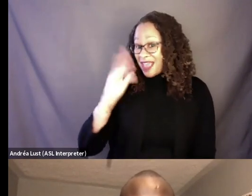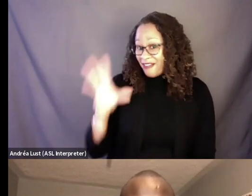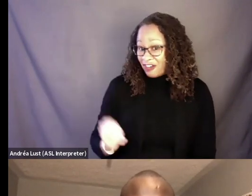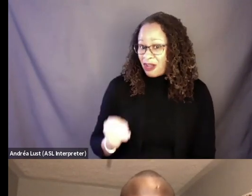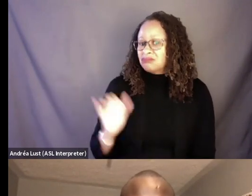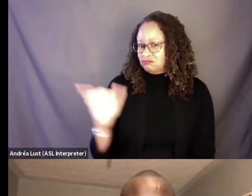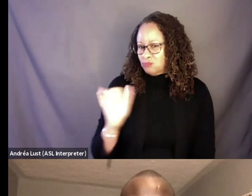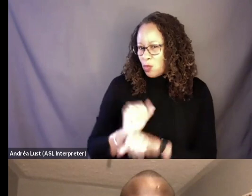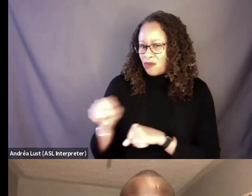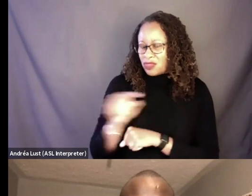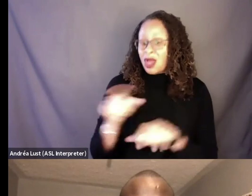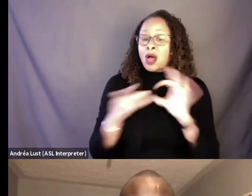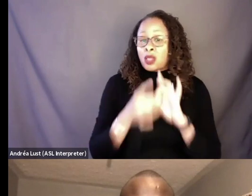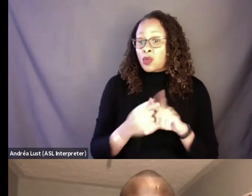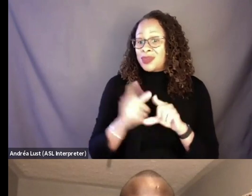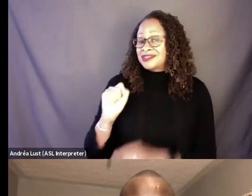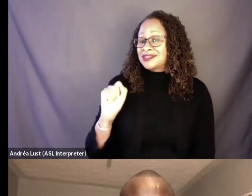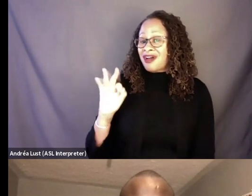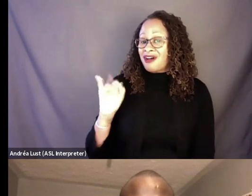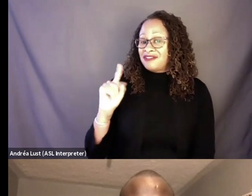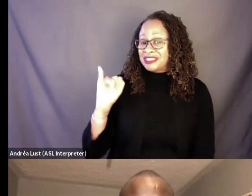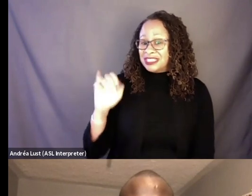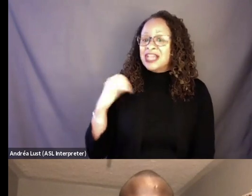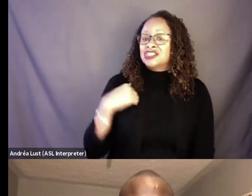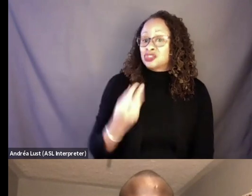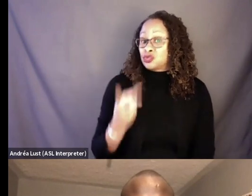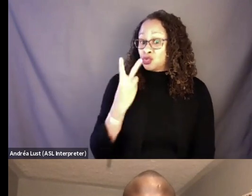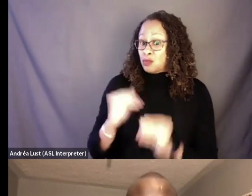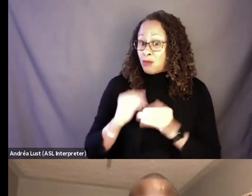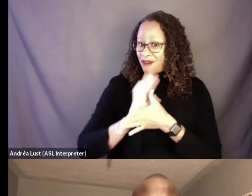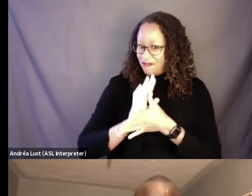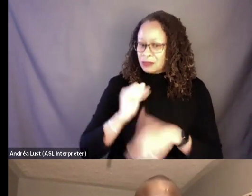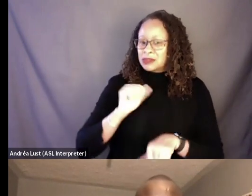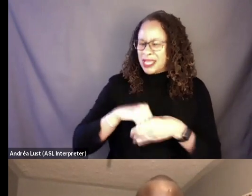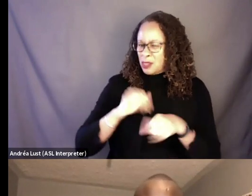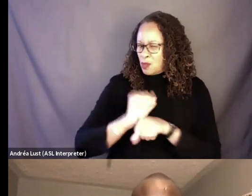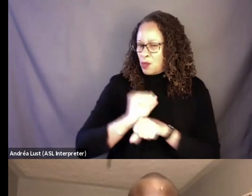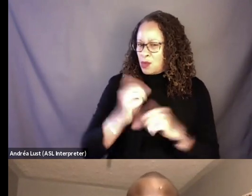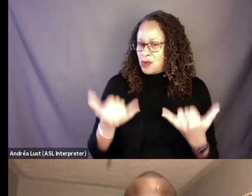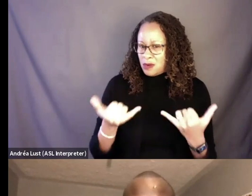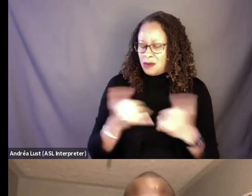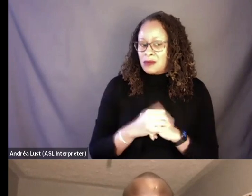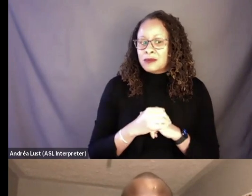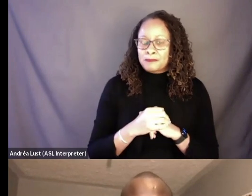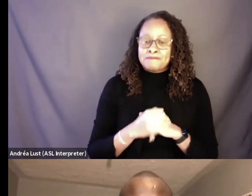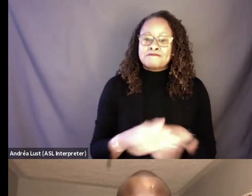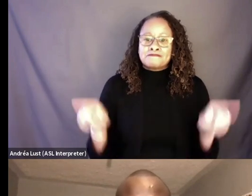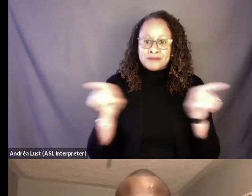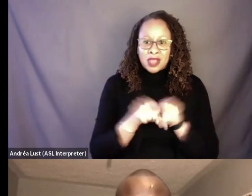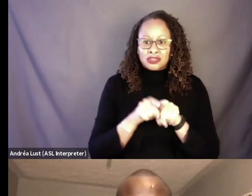Along with "Softie", she has two more feature documentaries in the pipeline and also Boniface Mwangi,